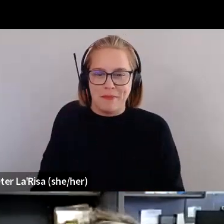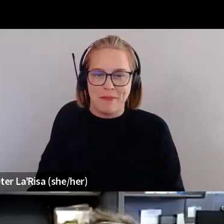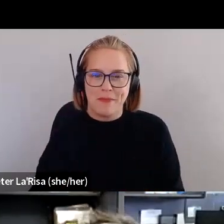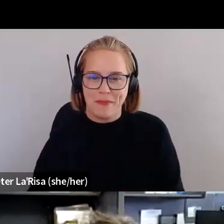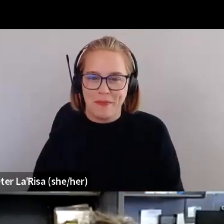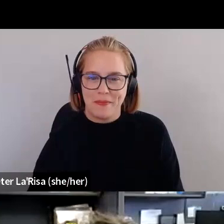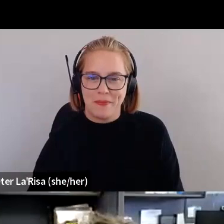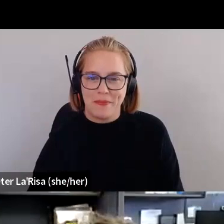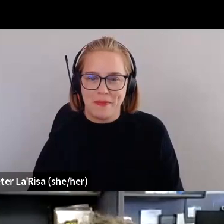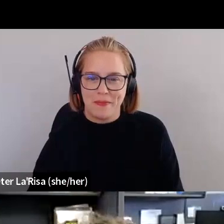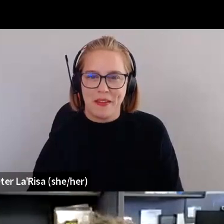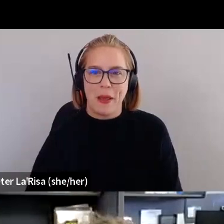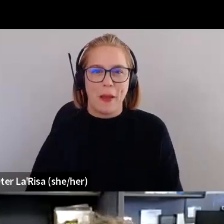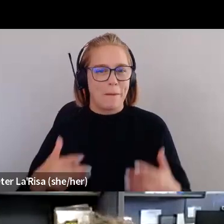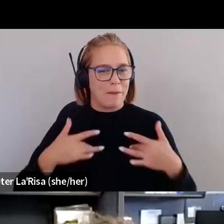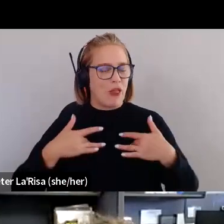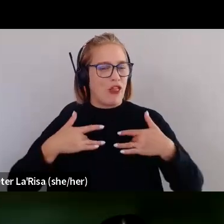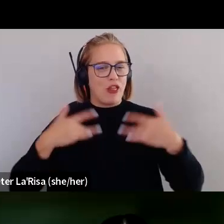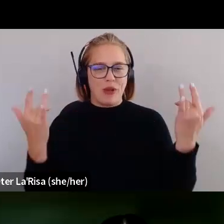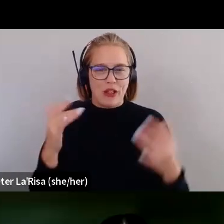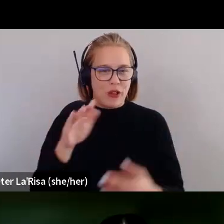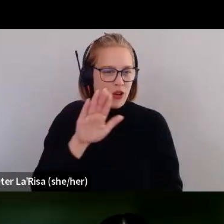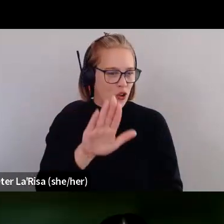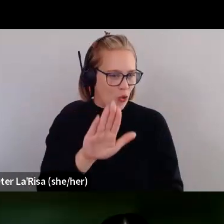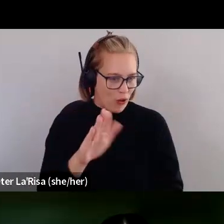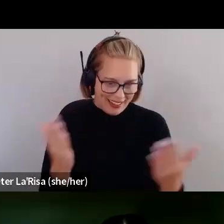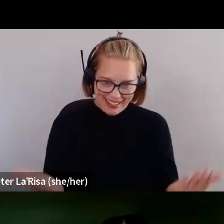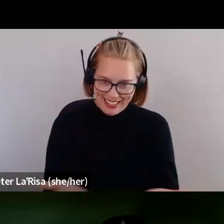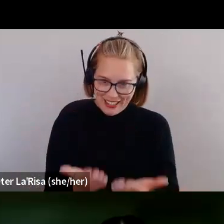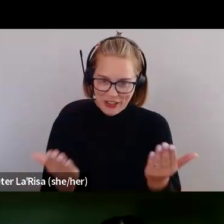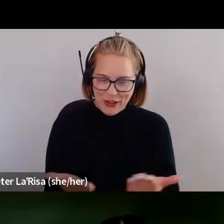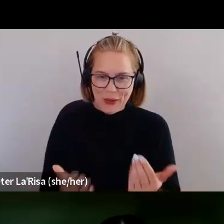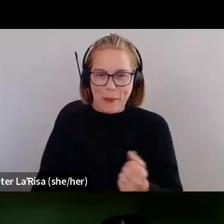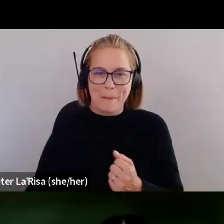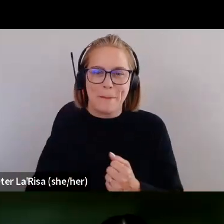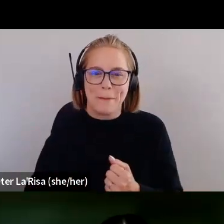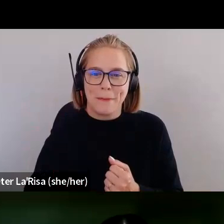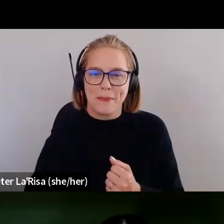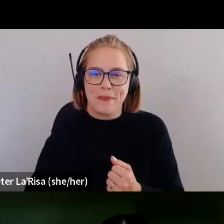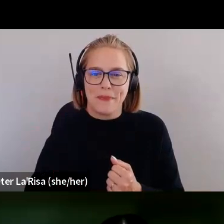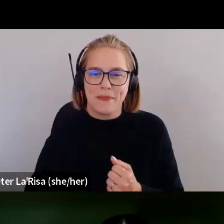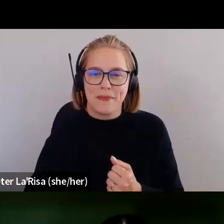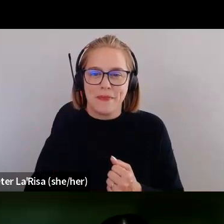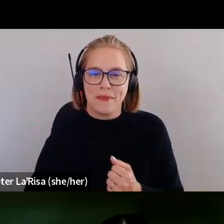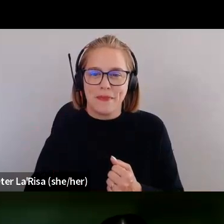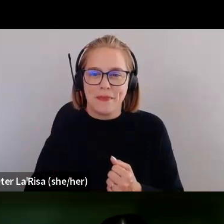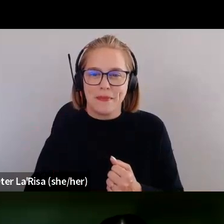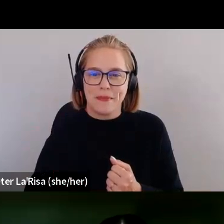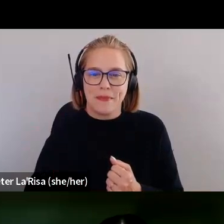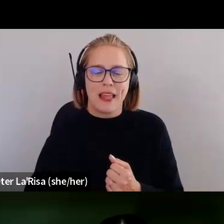she/they pronouns.